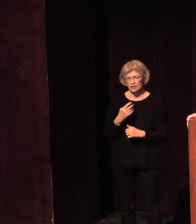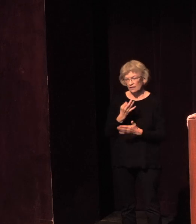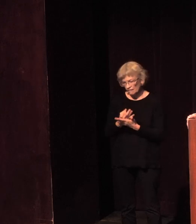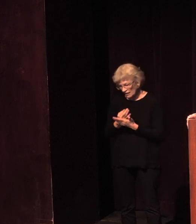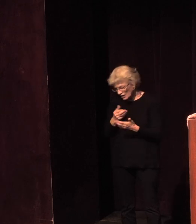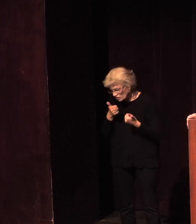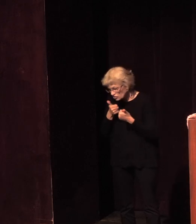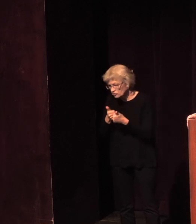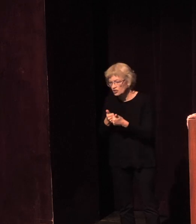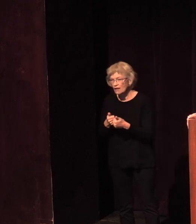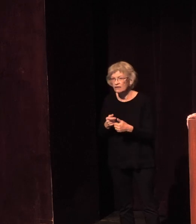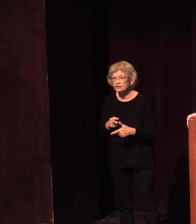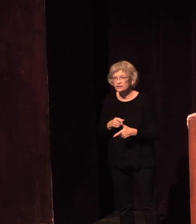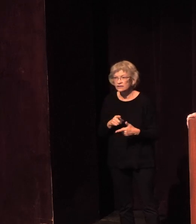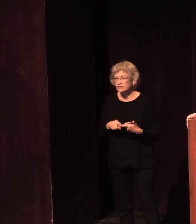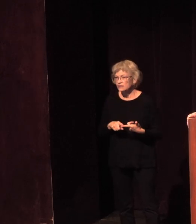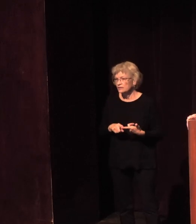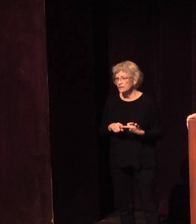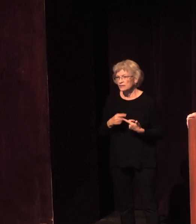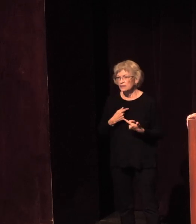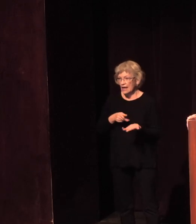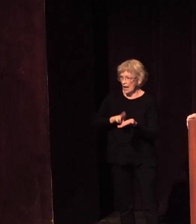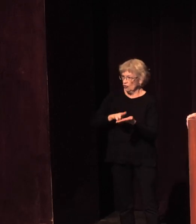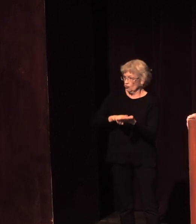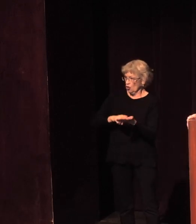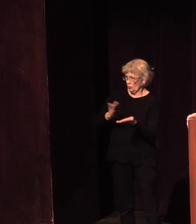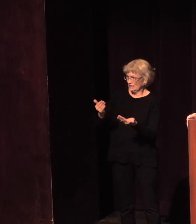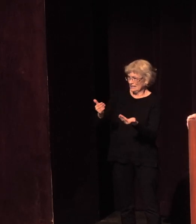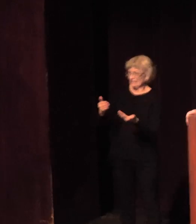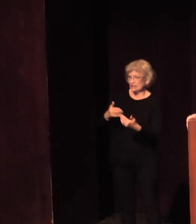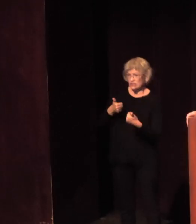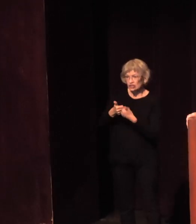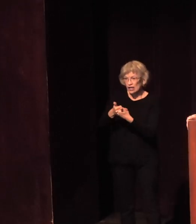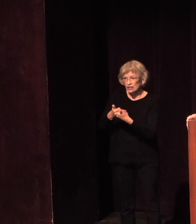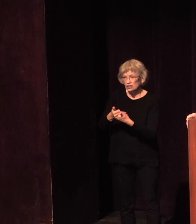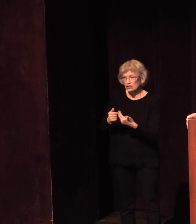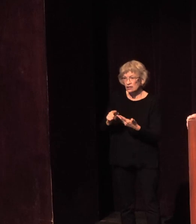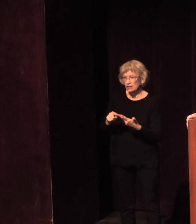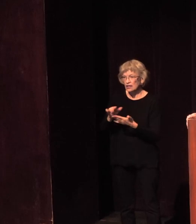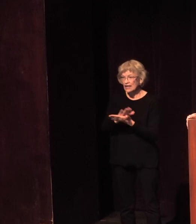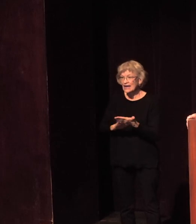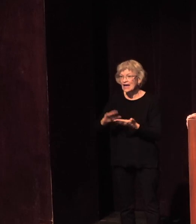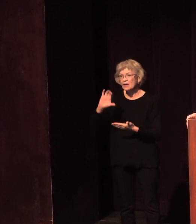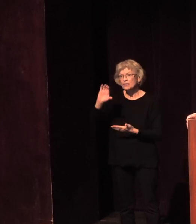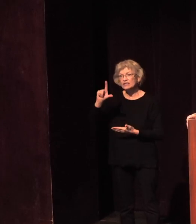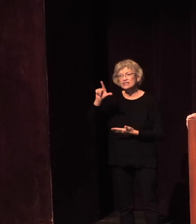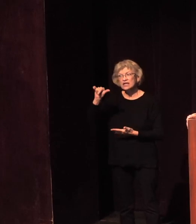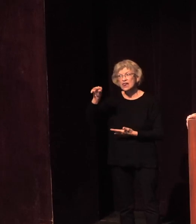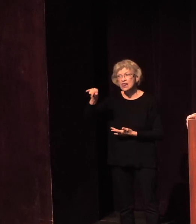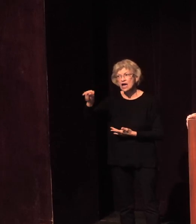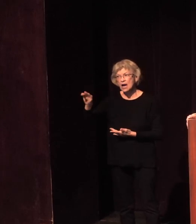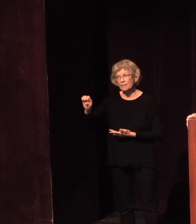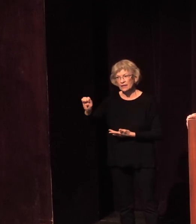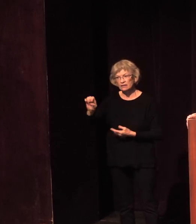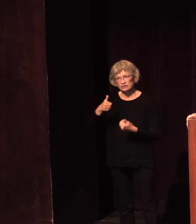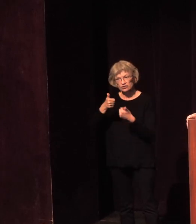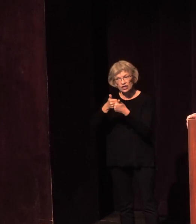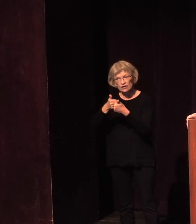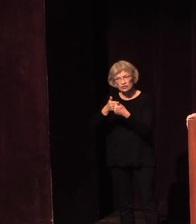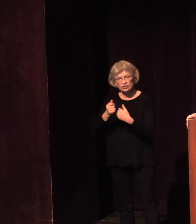the past couple of years. We have financial challenges. We have enrollment challenges.